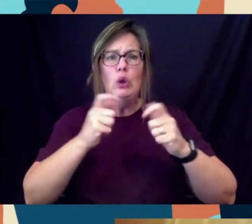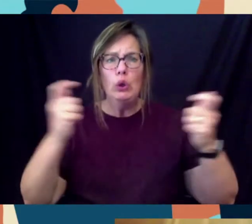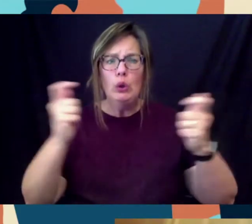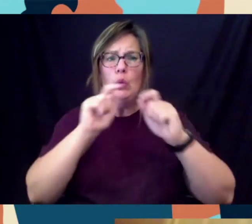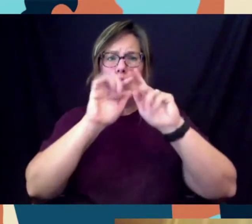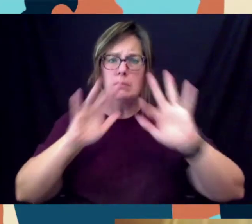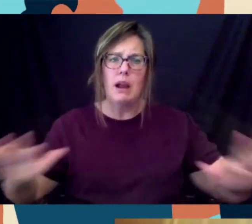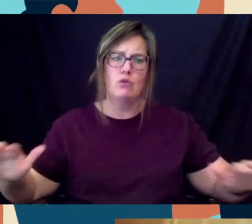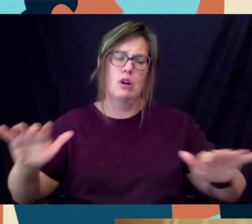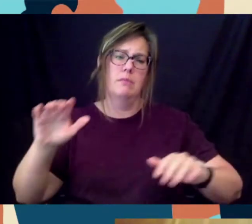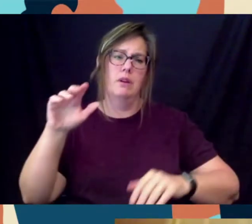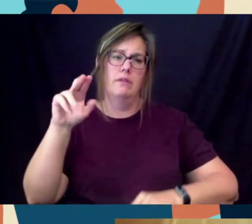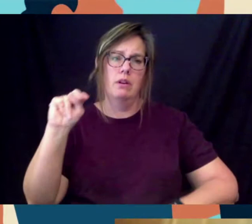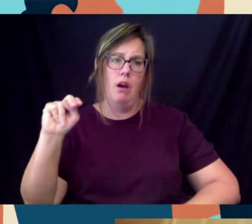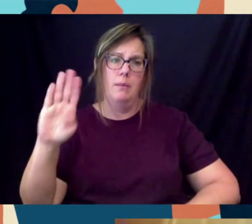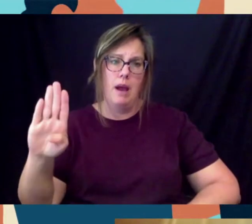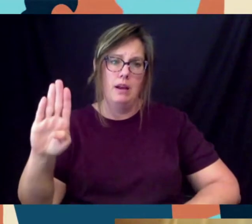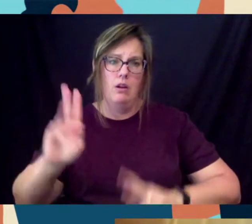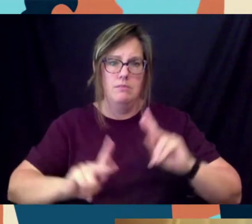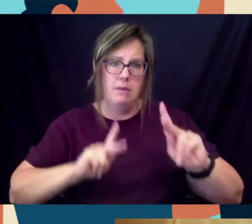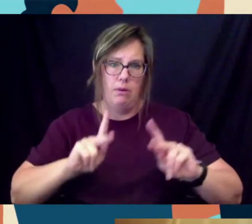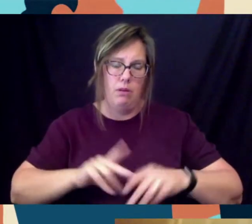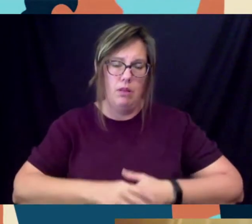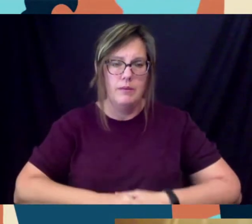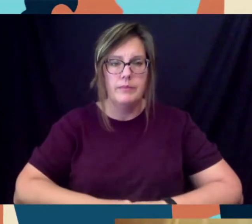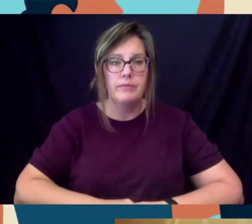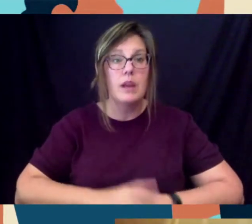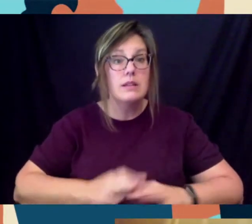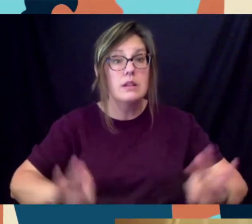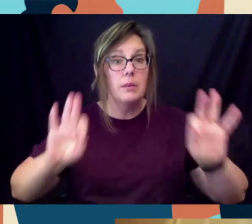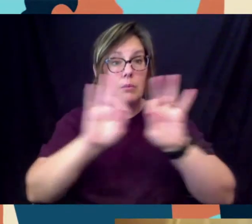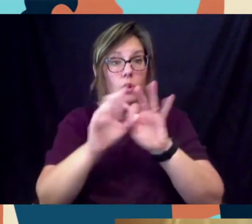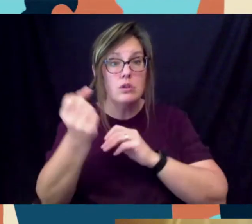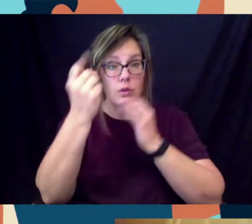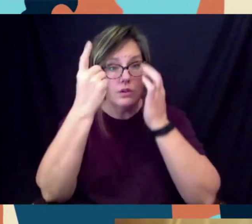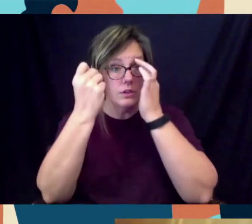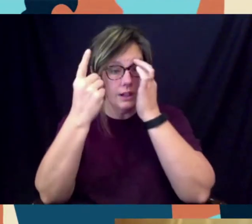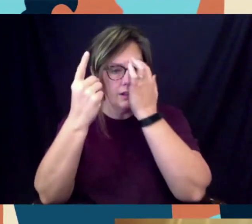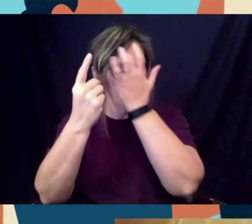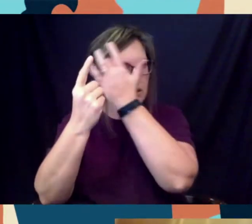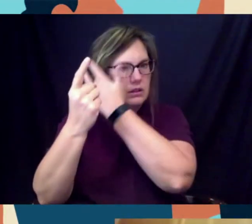you know it's important to understand that just because you have this vision of what it means to